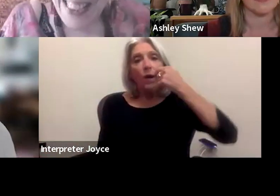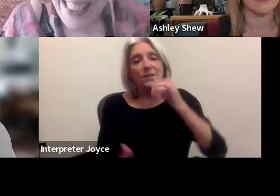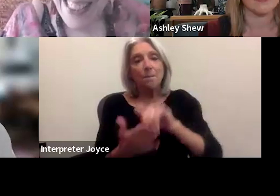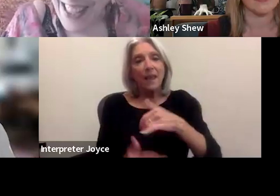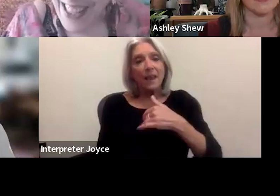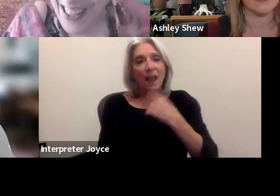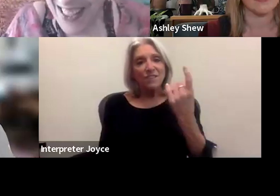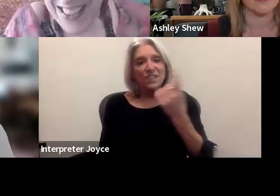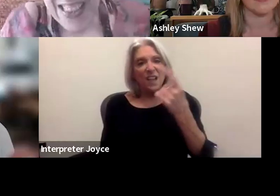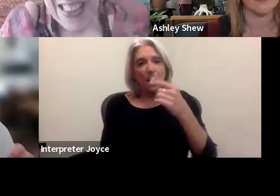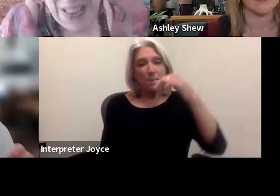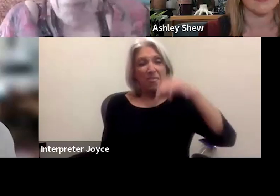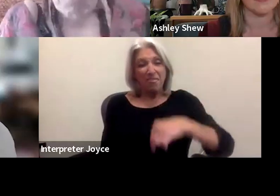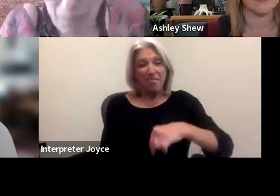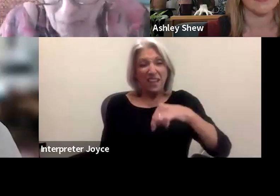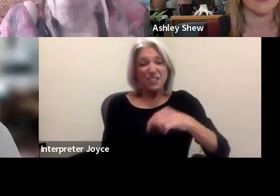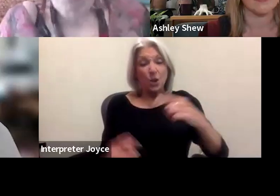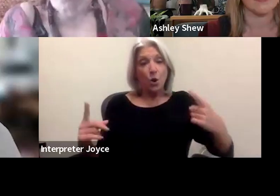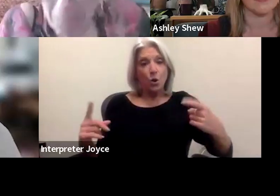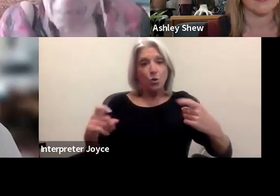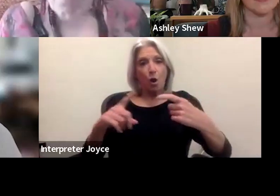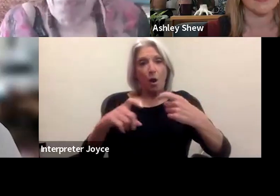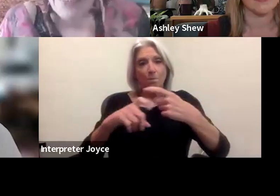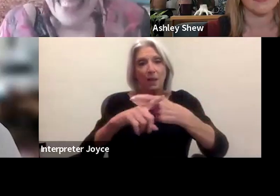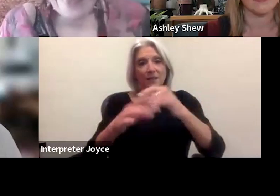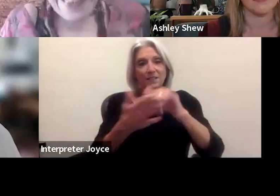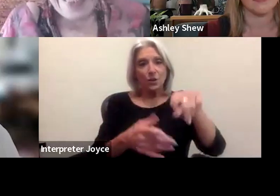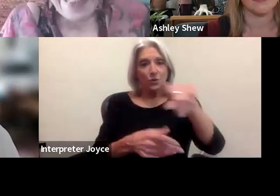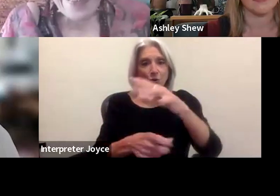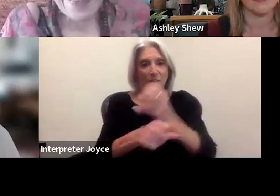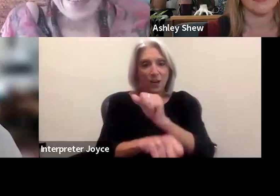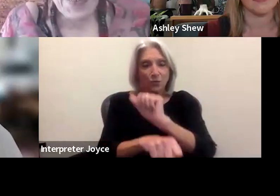this complex that you get to work on and actually help improve?